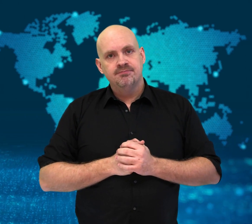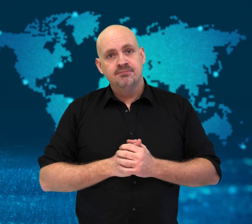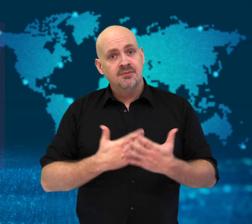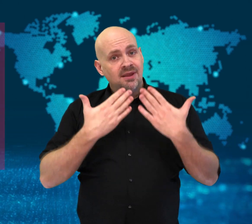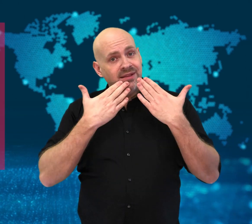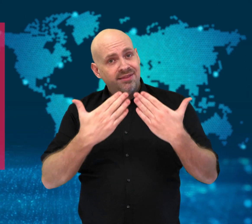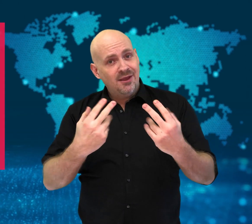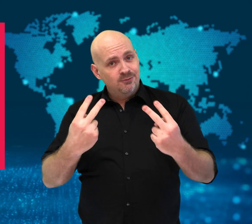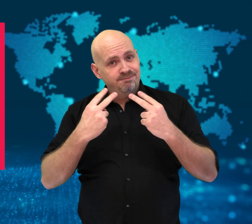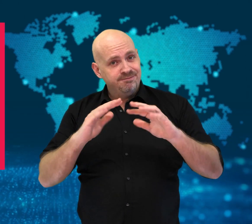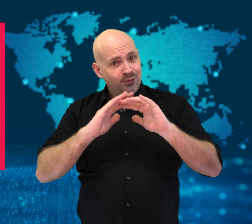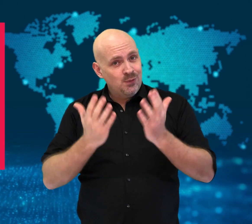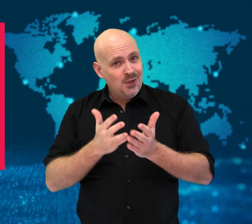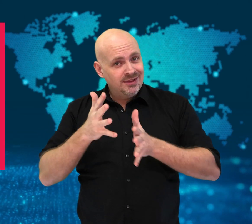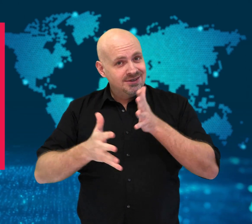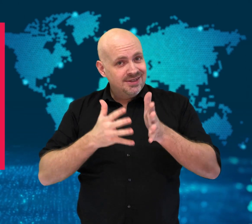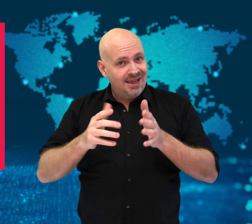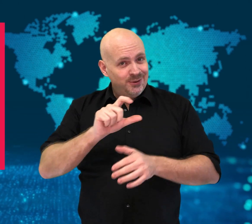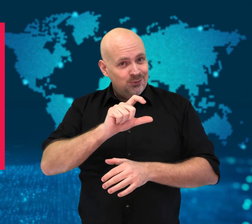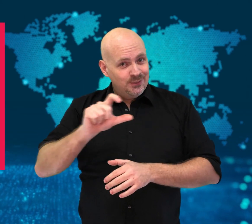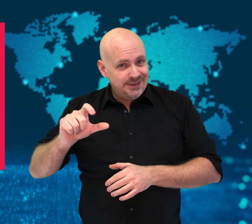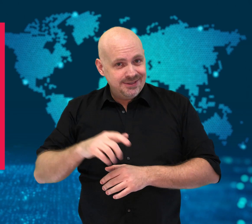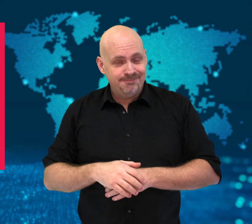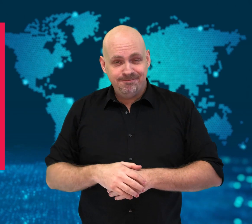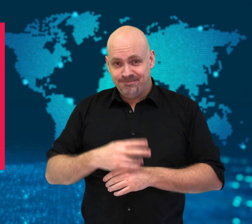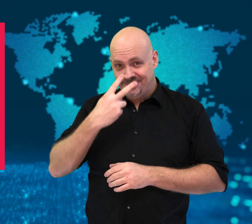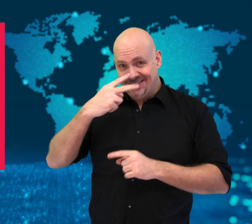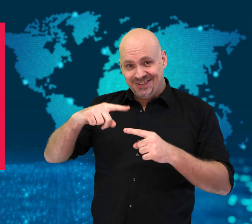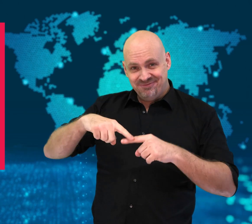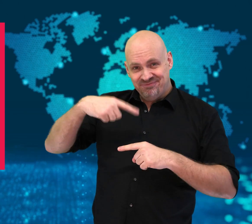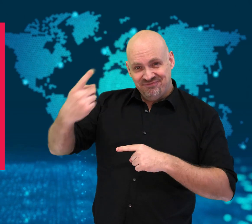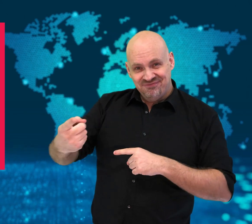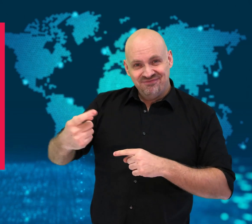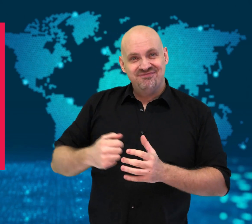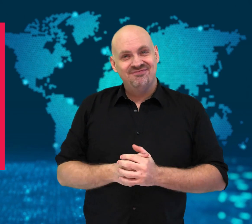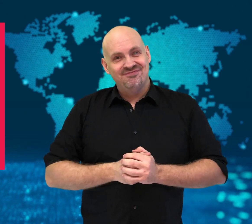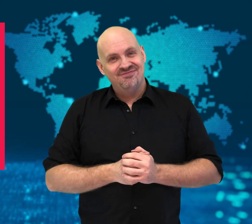Thank you for watching WorldSign Week and see you next time!